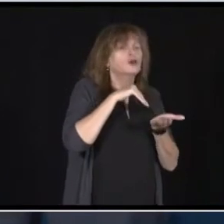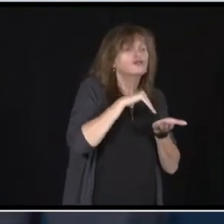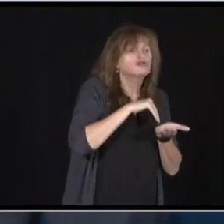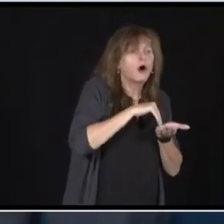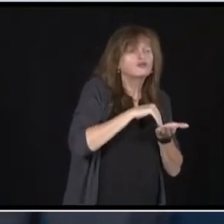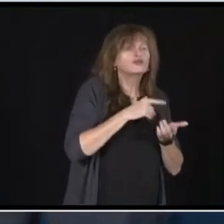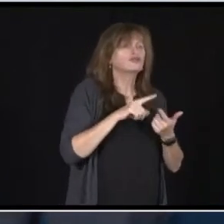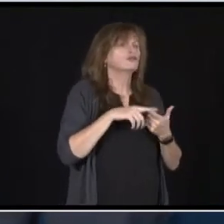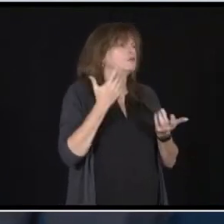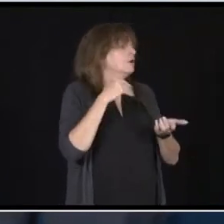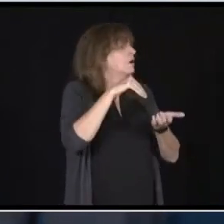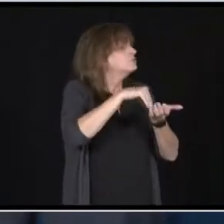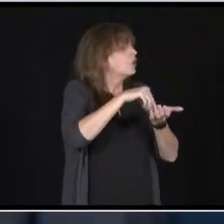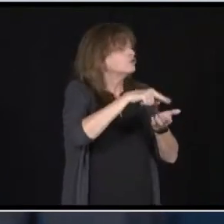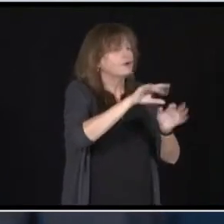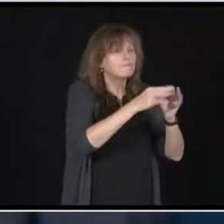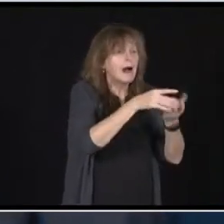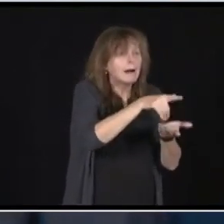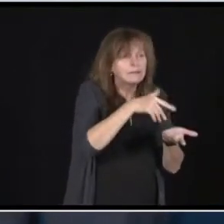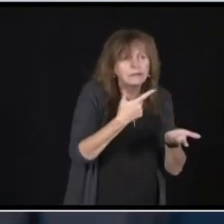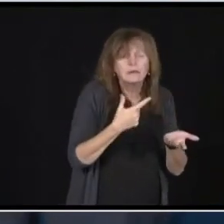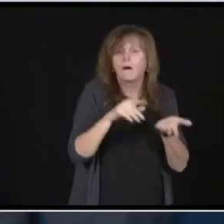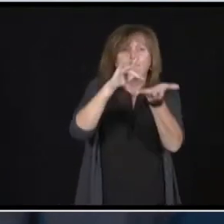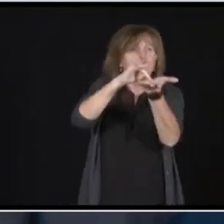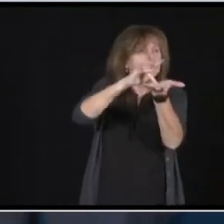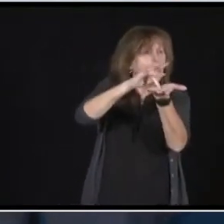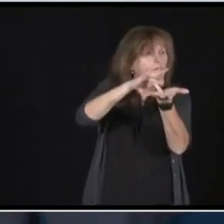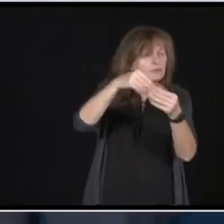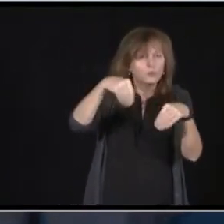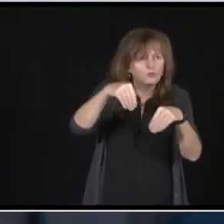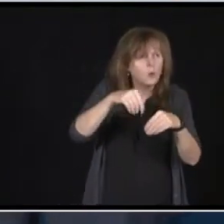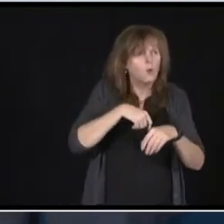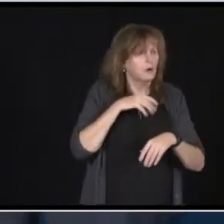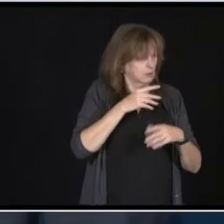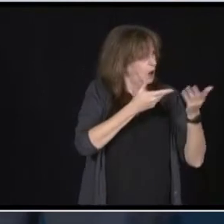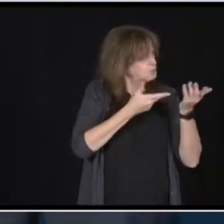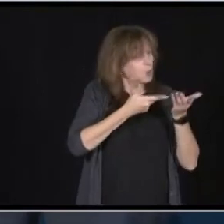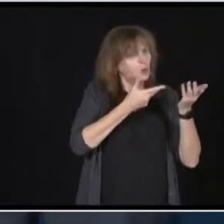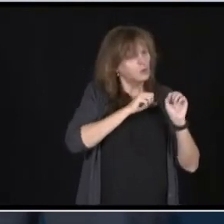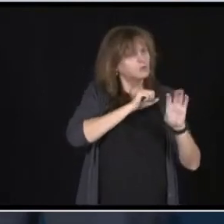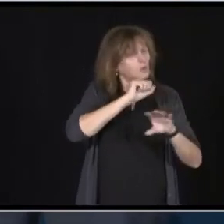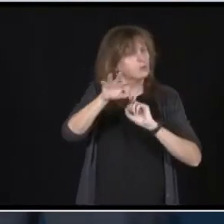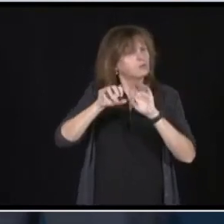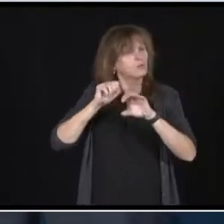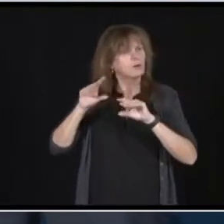care homes and retirement homes, because we wanted to protect those individuals first. Because they are vulnerable.